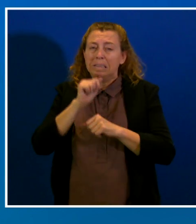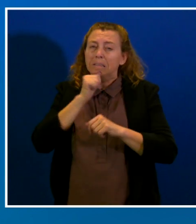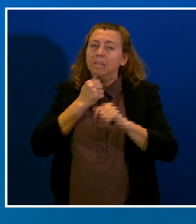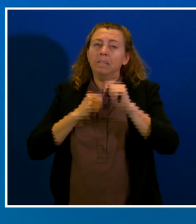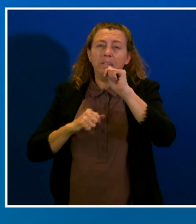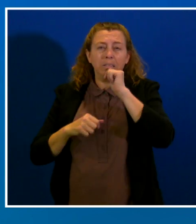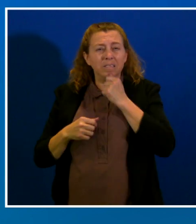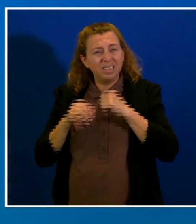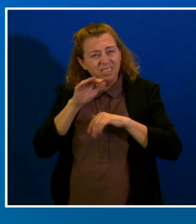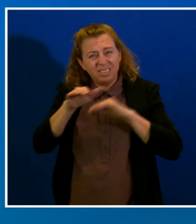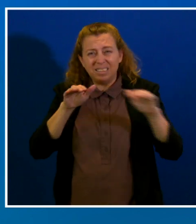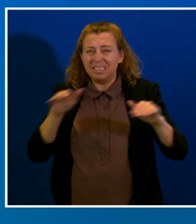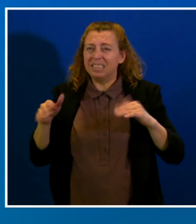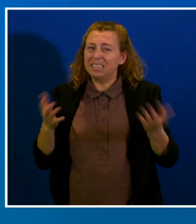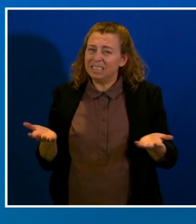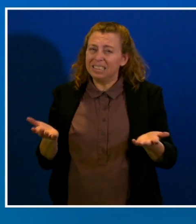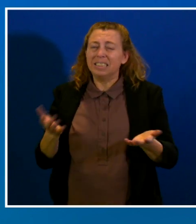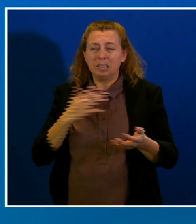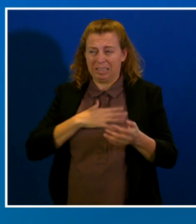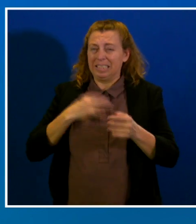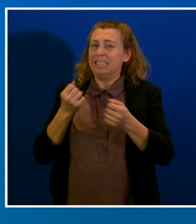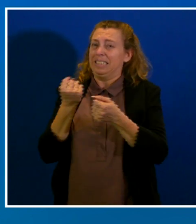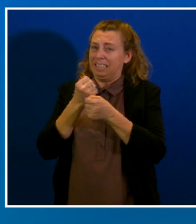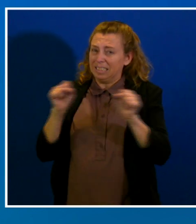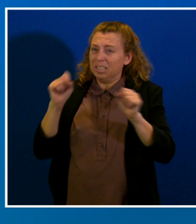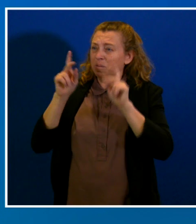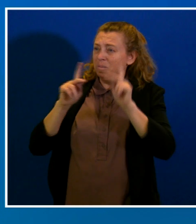Maybe it's your time spent gathering with other households.